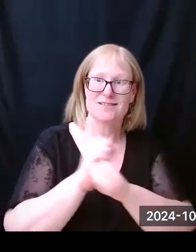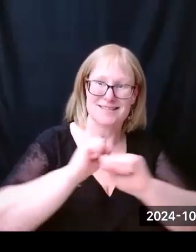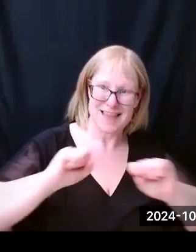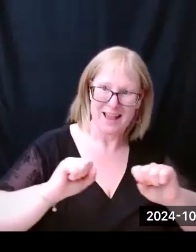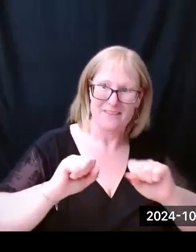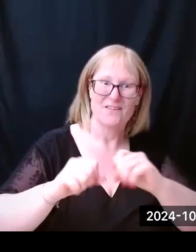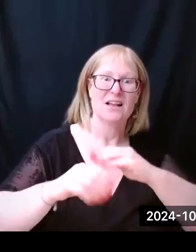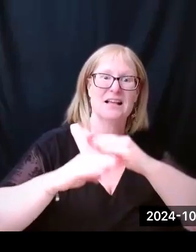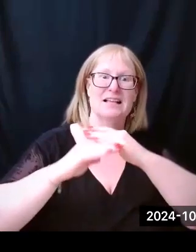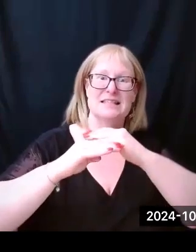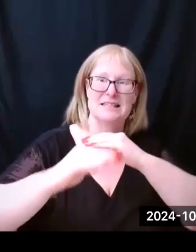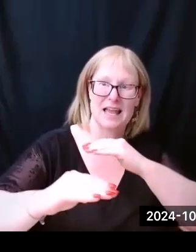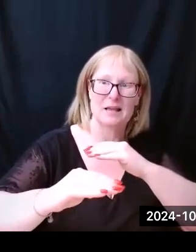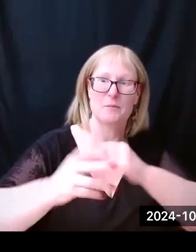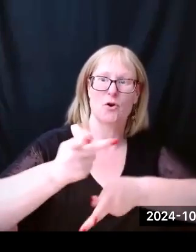Is it your spouse? Is it your partner?